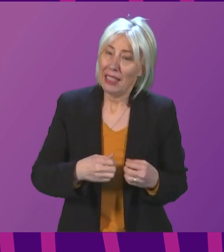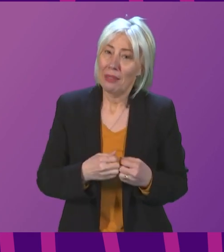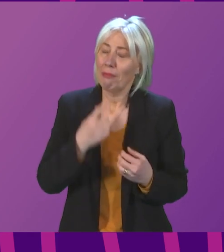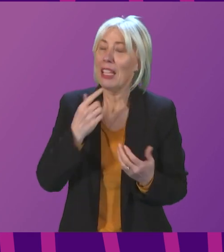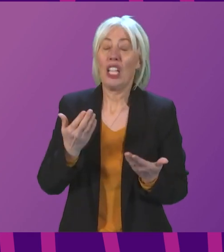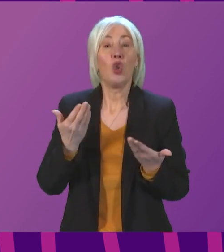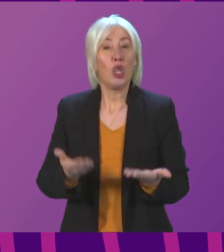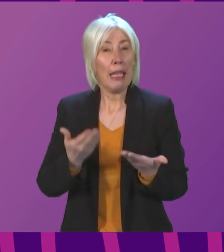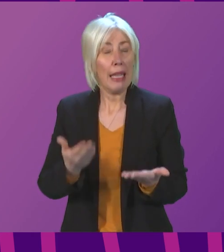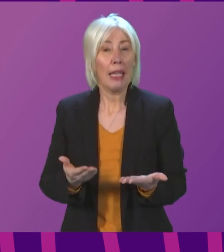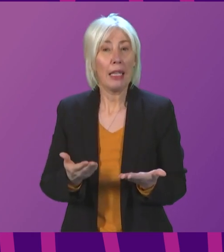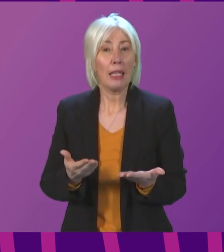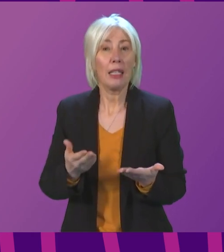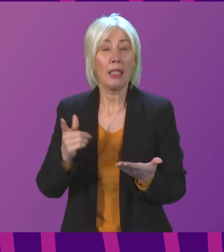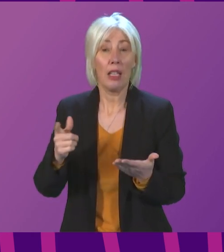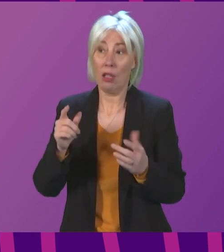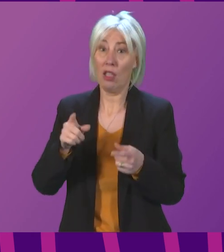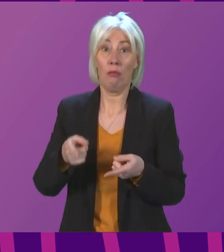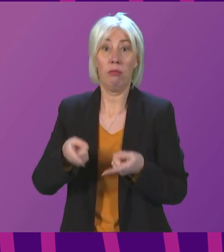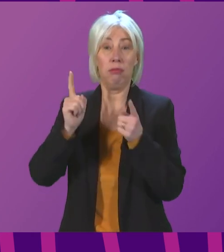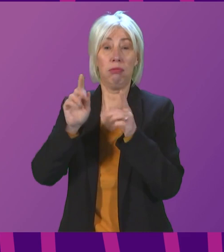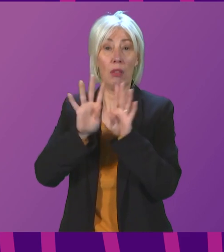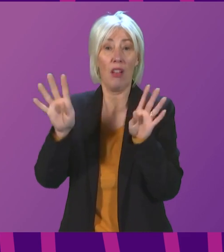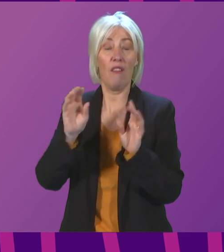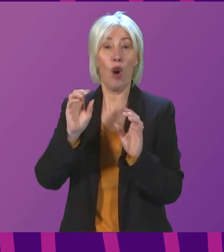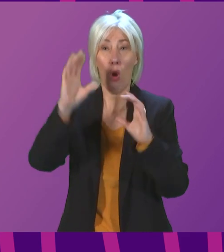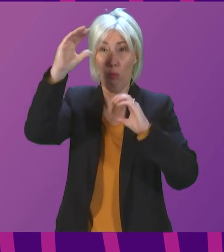Today, the Cabinet Secretary for Net Zero, Energy and Transport is talking about the